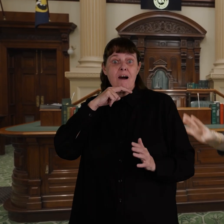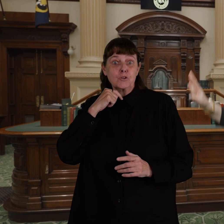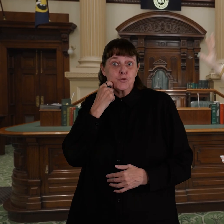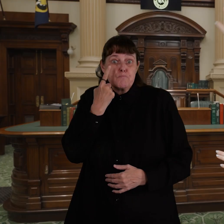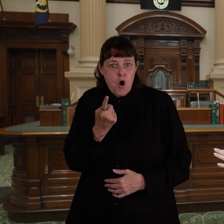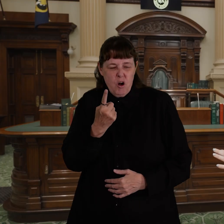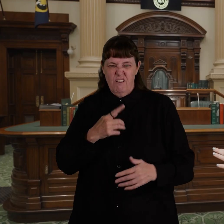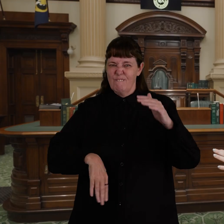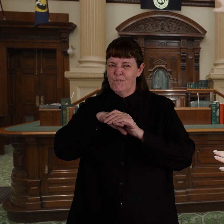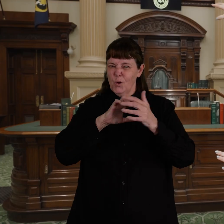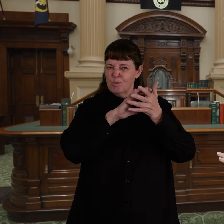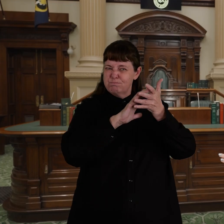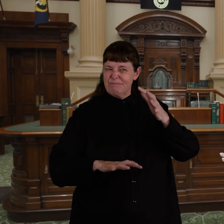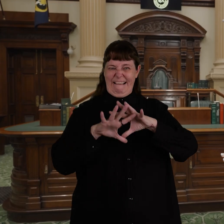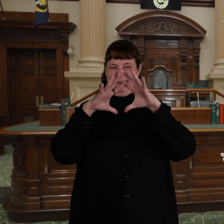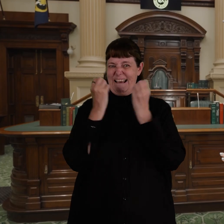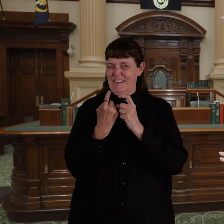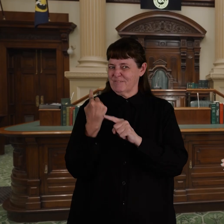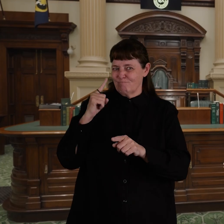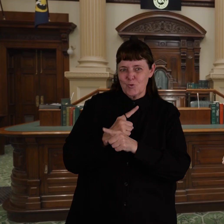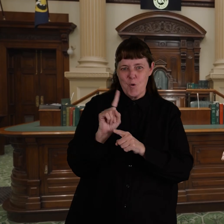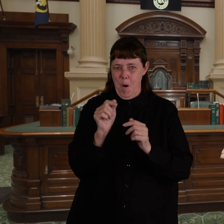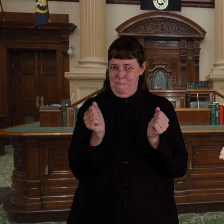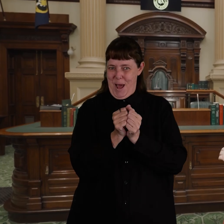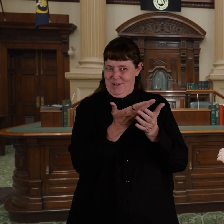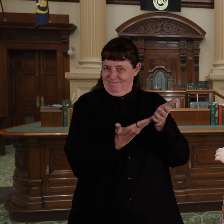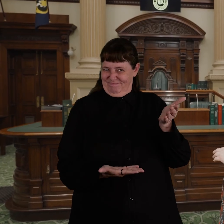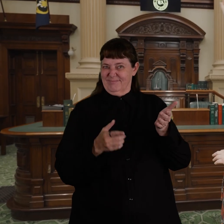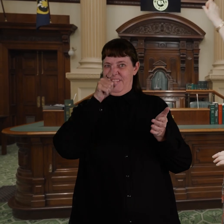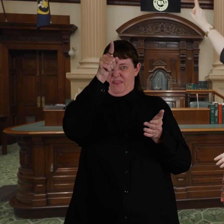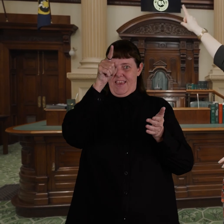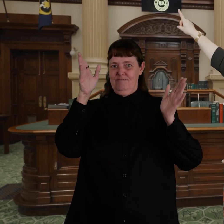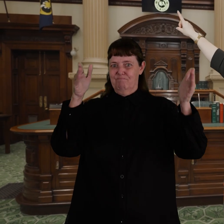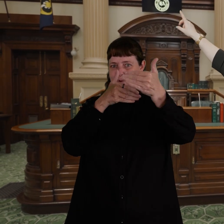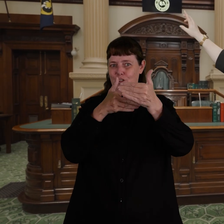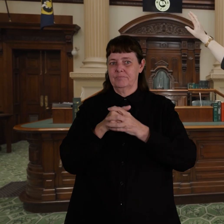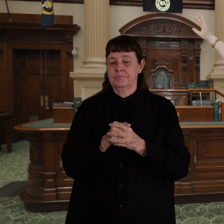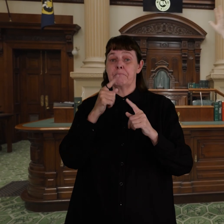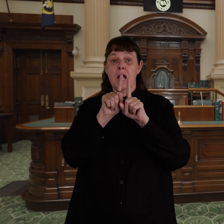said. They are based in that central box, and in the boxes on either side